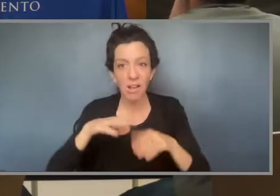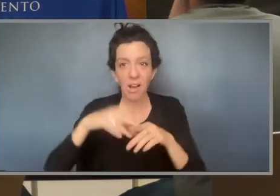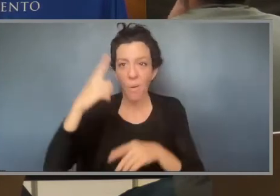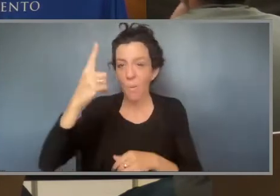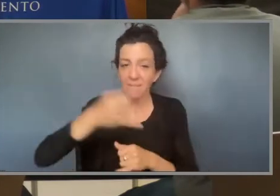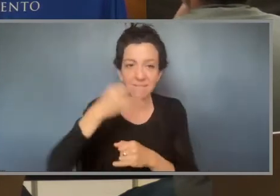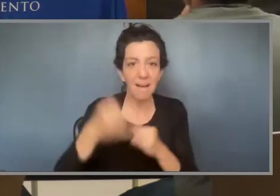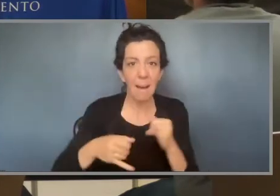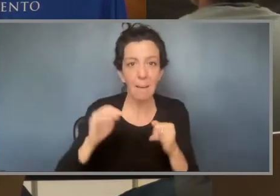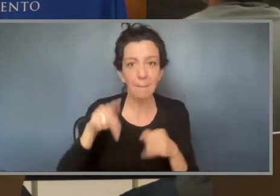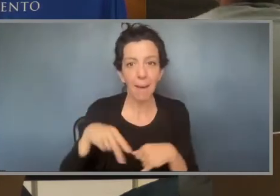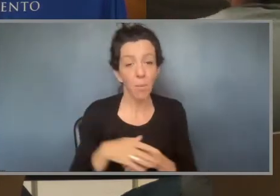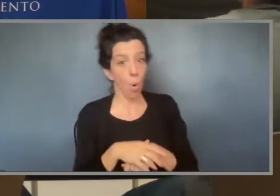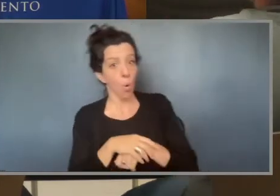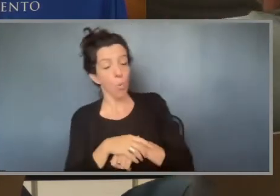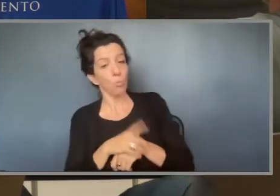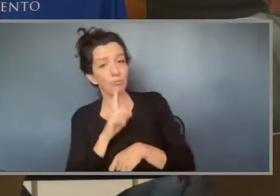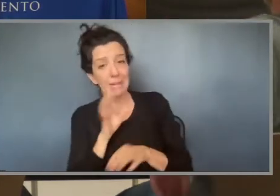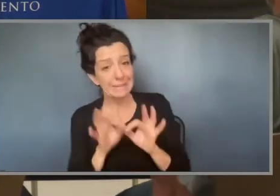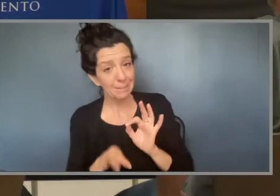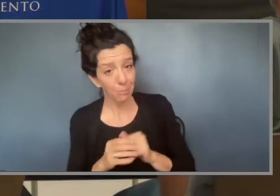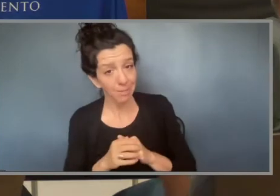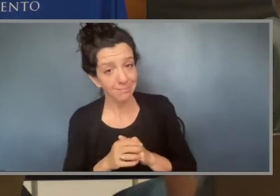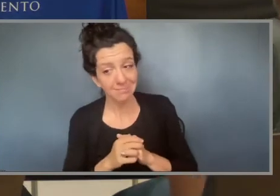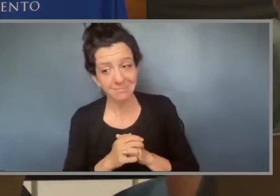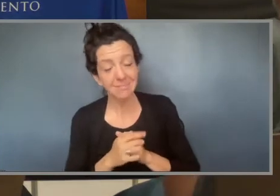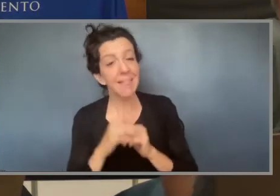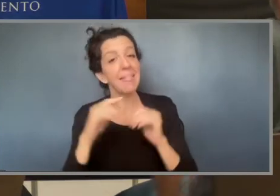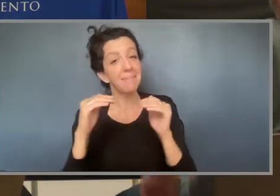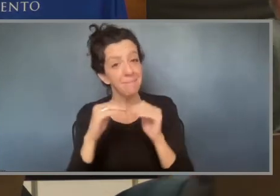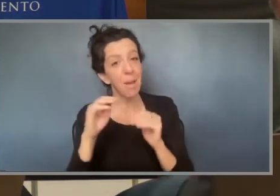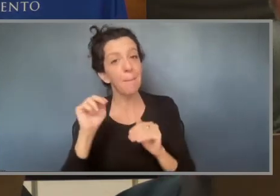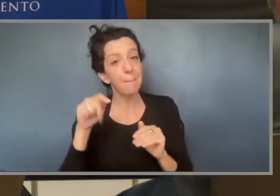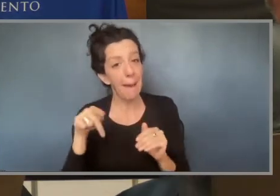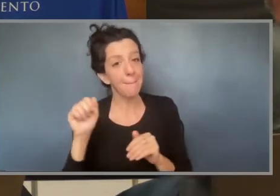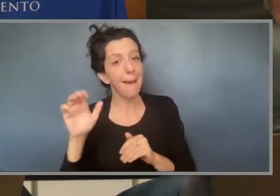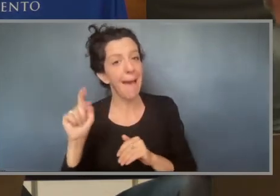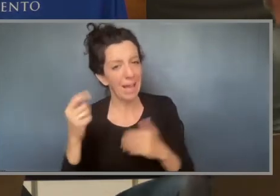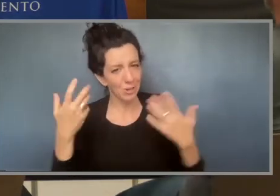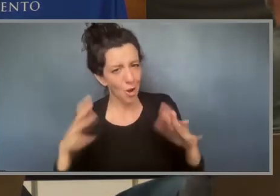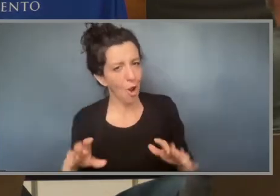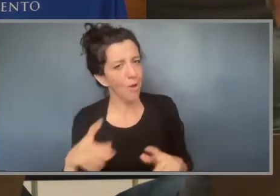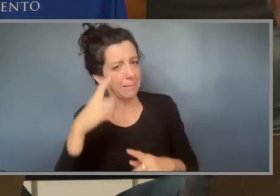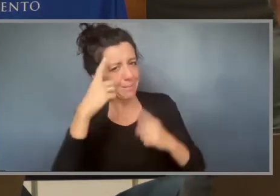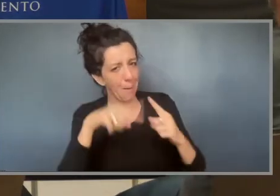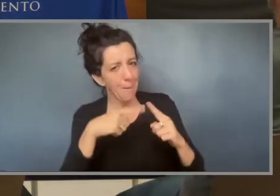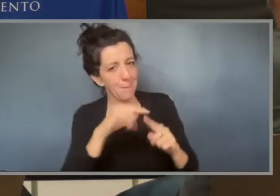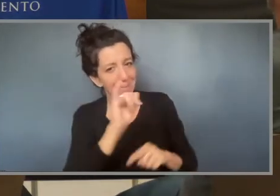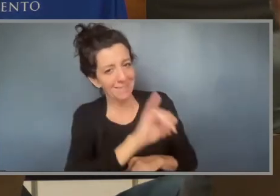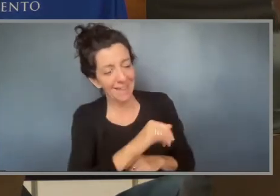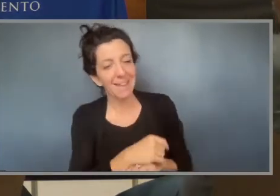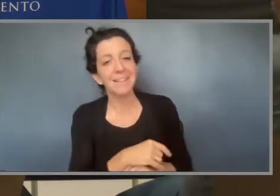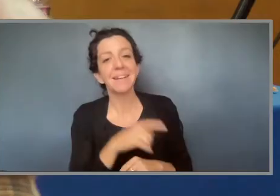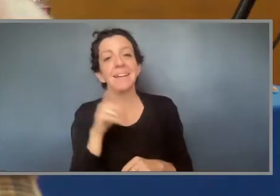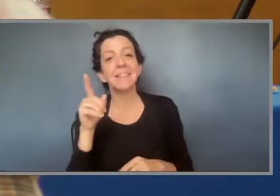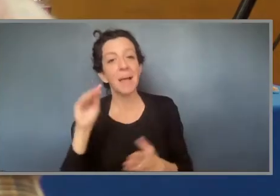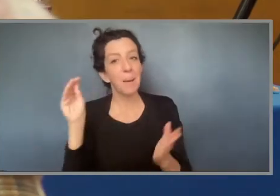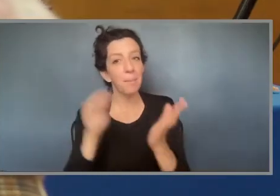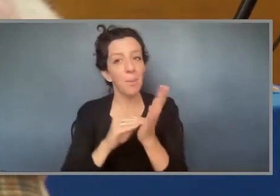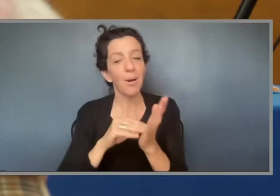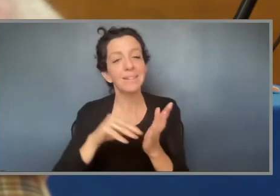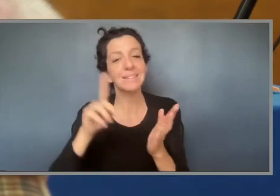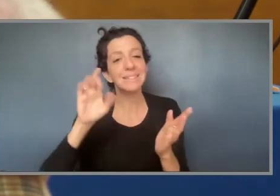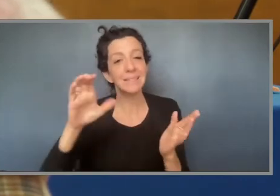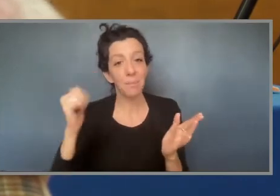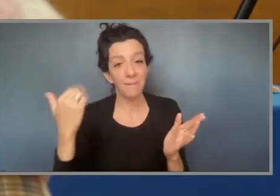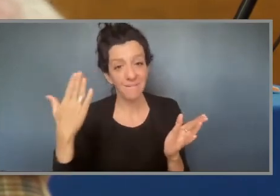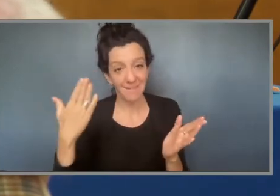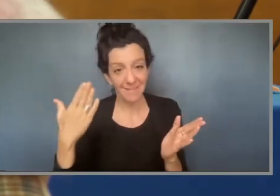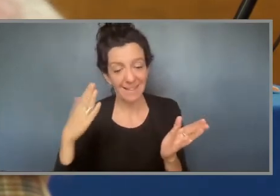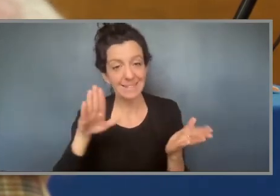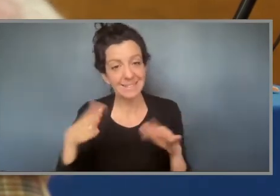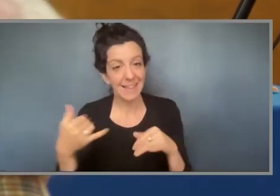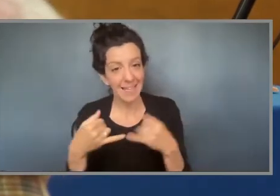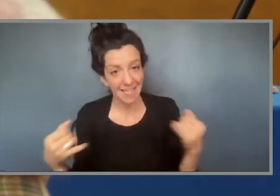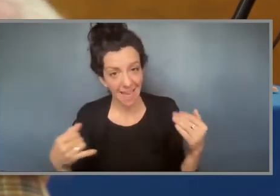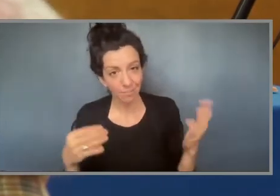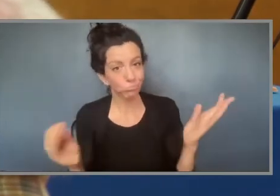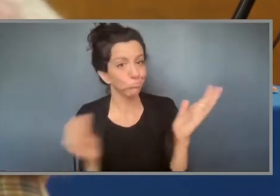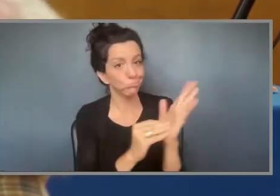Studio: What happens if the board can agree on a final map oh oh very simple the maps Act has taken that into